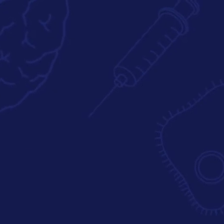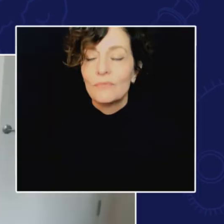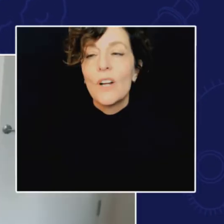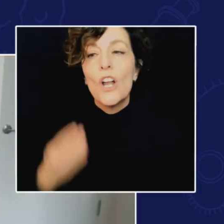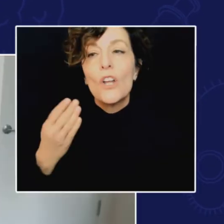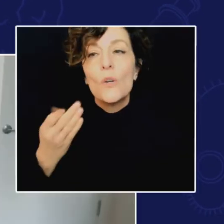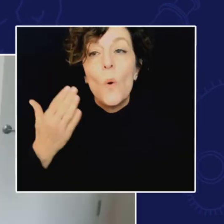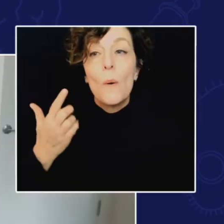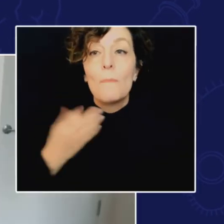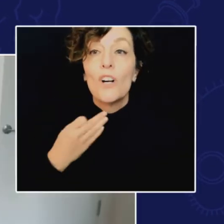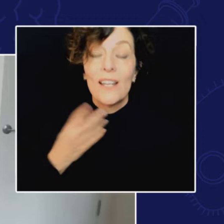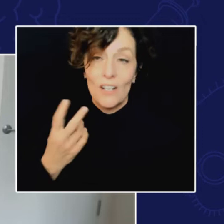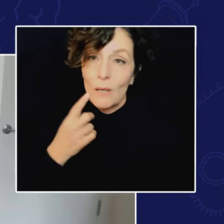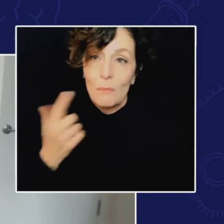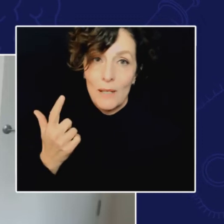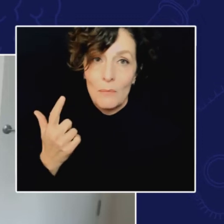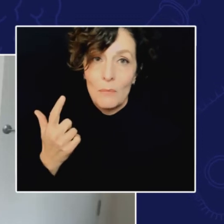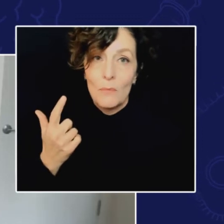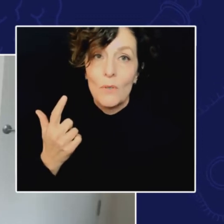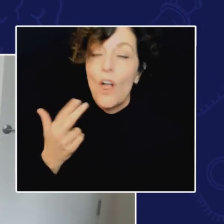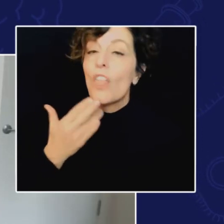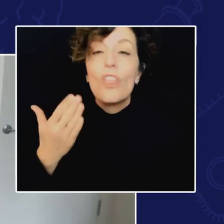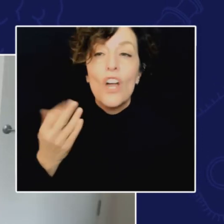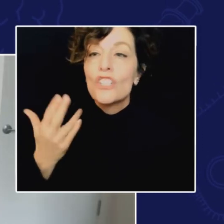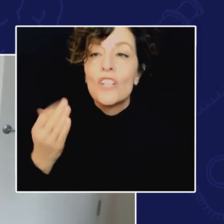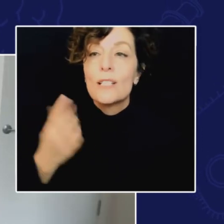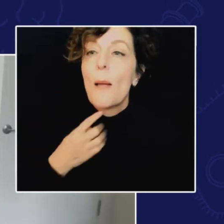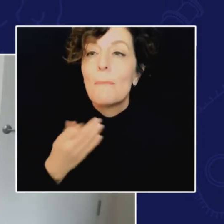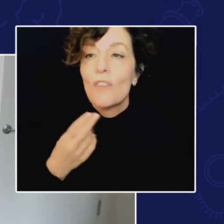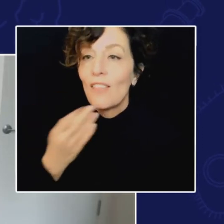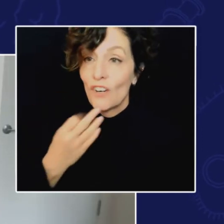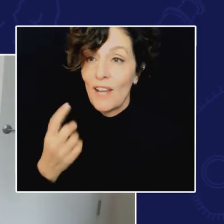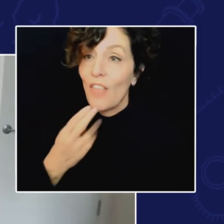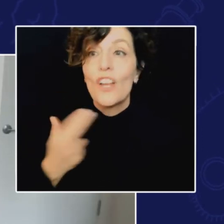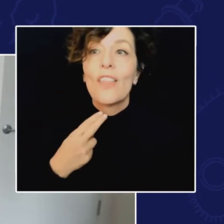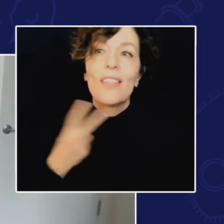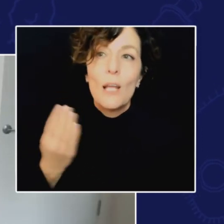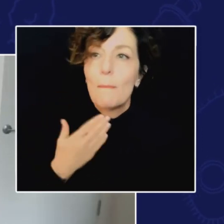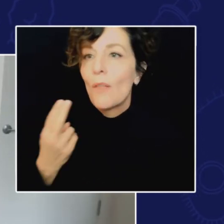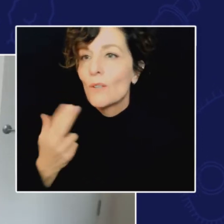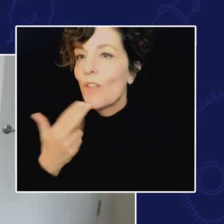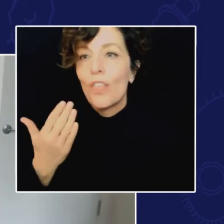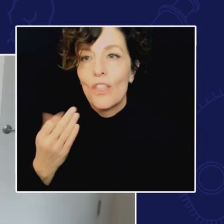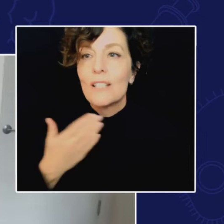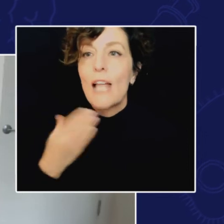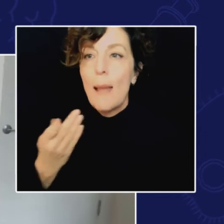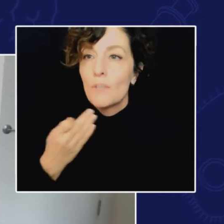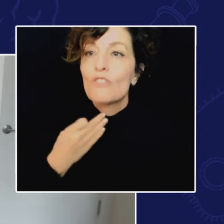[DR. RUFFIN]: Normal hearing people, thoughts just appear in their head, like-- They end up thinking about those thoughts abstractly.